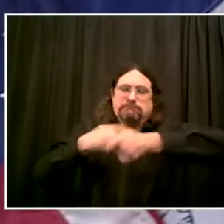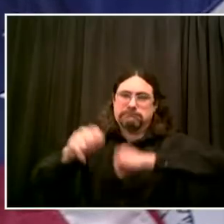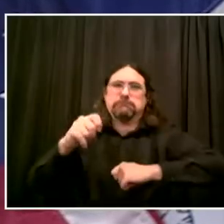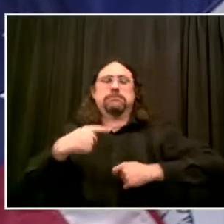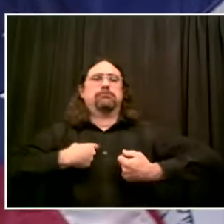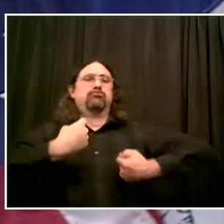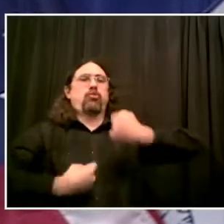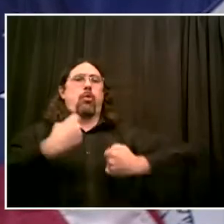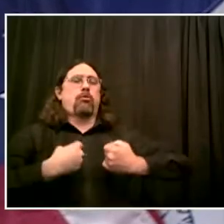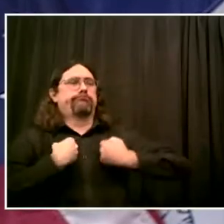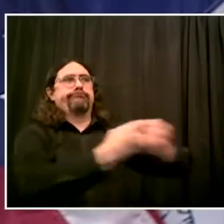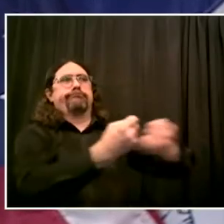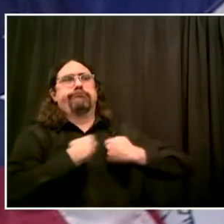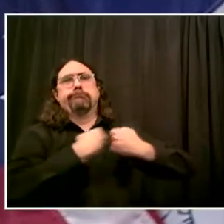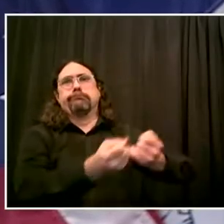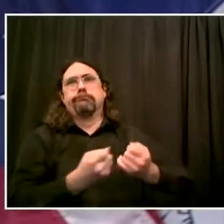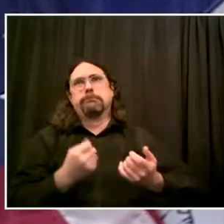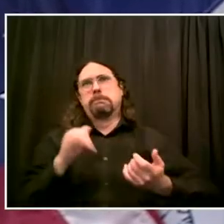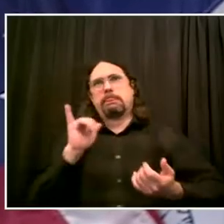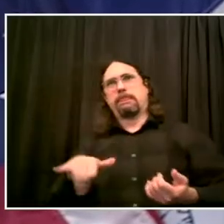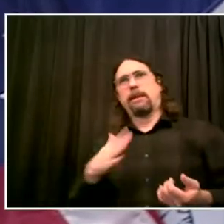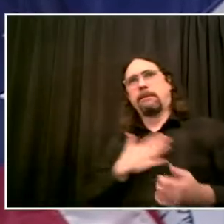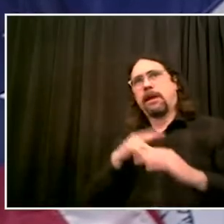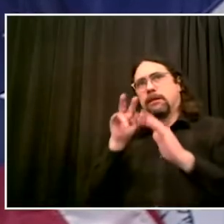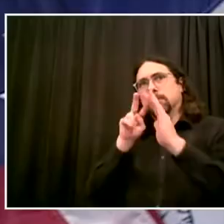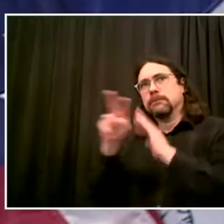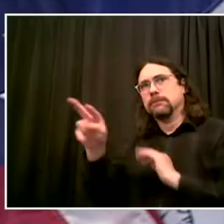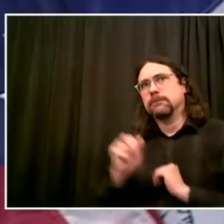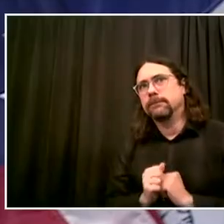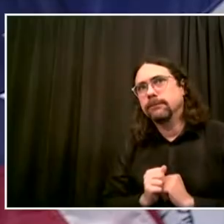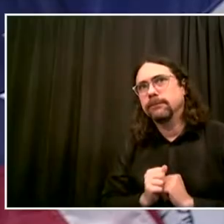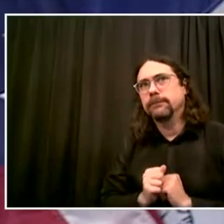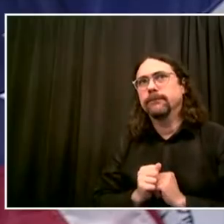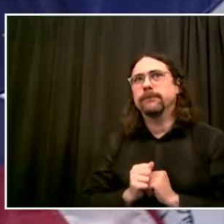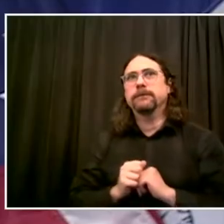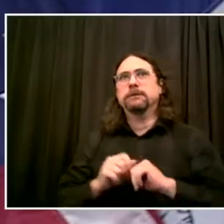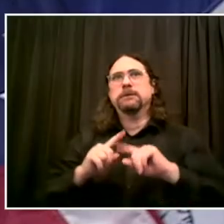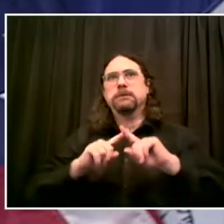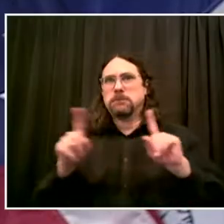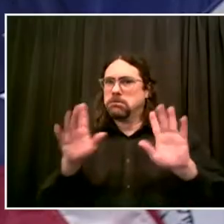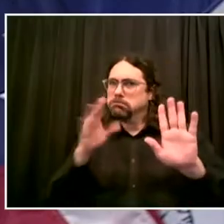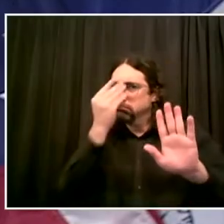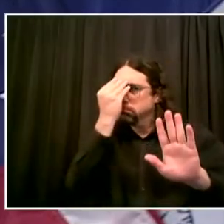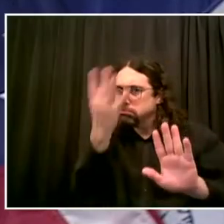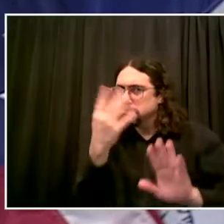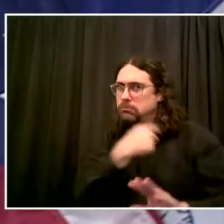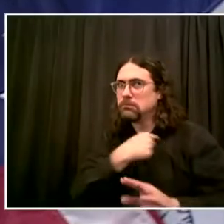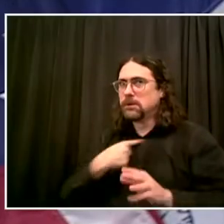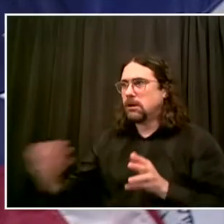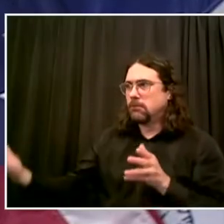WITH THE MTA AND THEY HAVE MADE GREAT STDRIESIN TERS MOF CLEANING ON THE